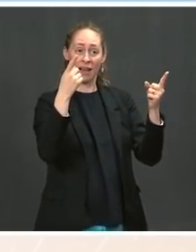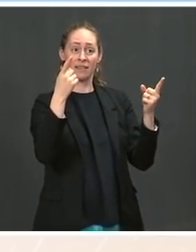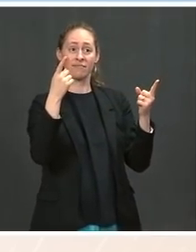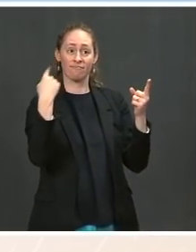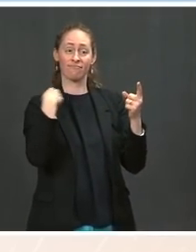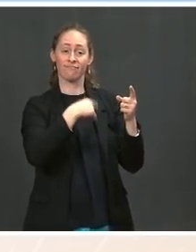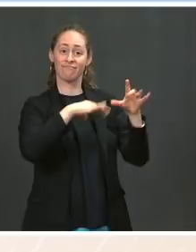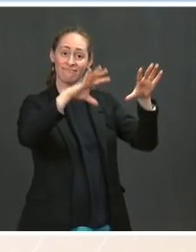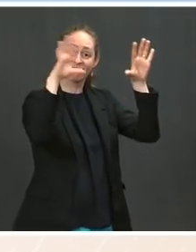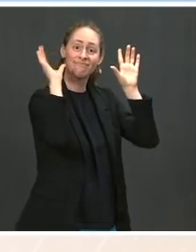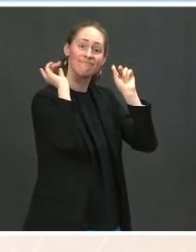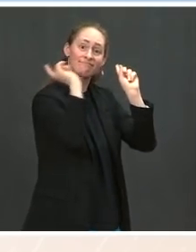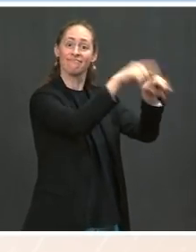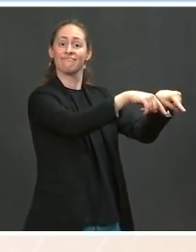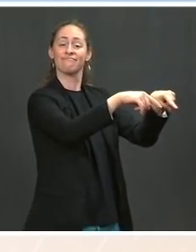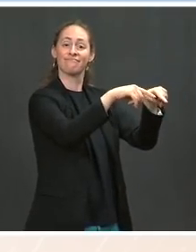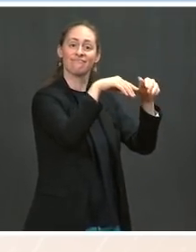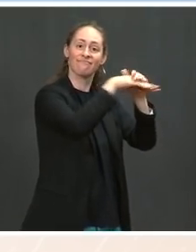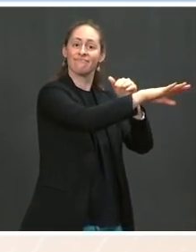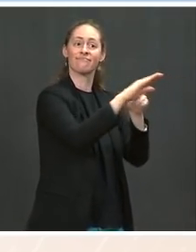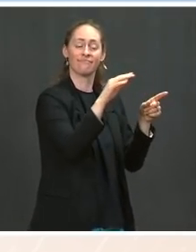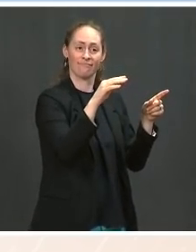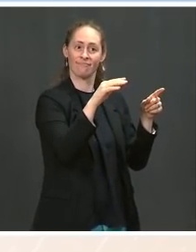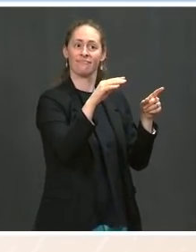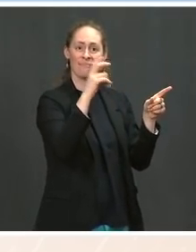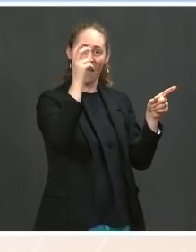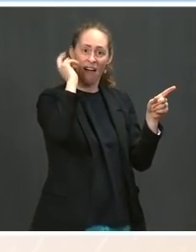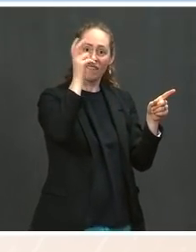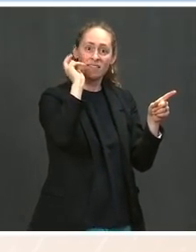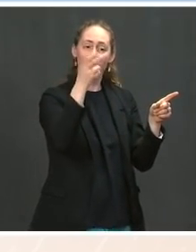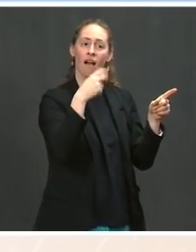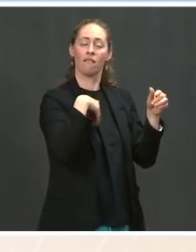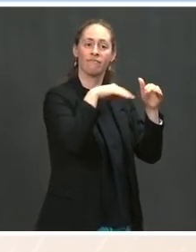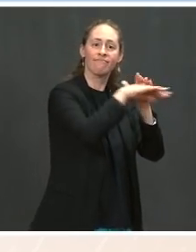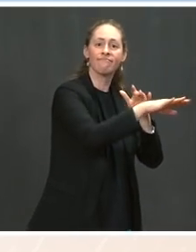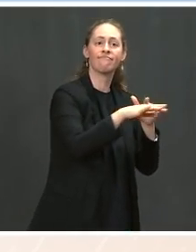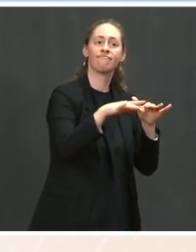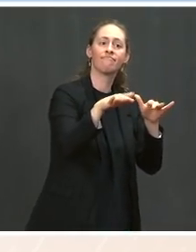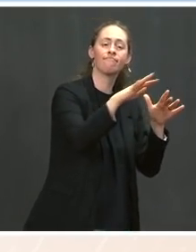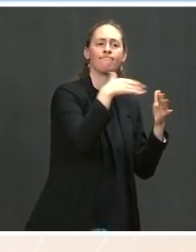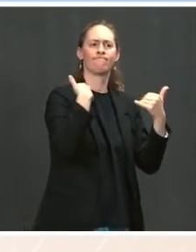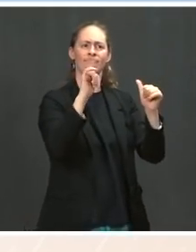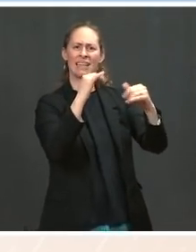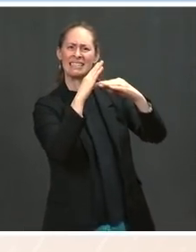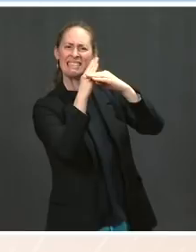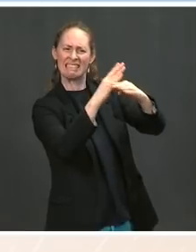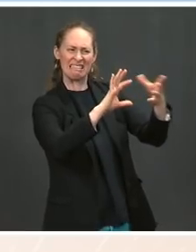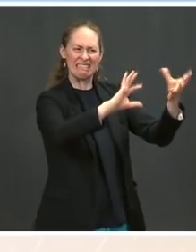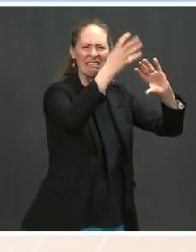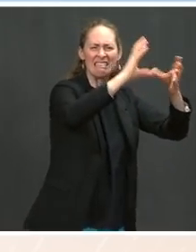seeking to use Afghanistan as a safe haven. We feel we have done that. It was to deliver justice to those who attacked us.